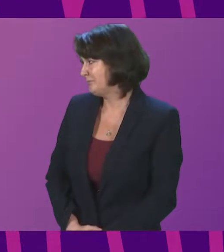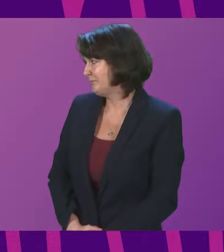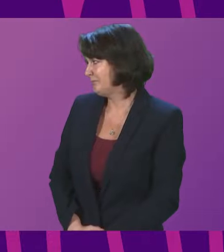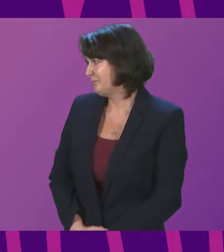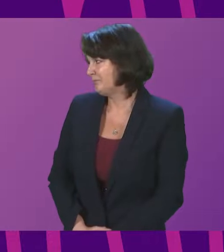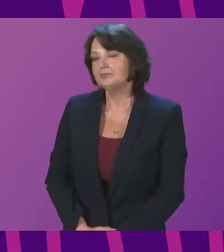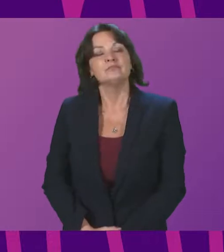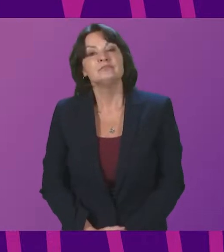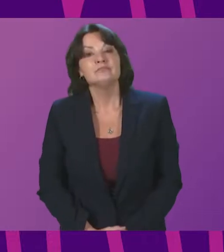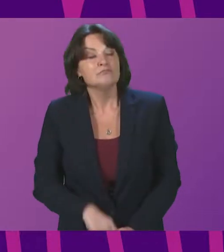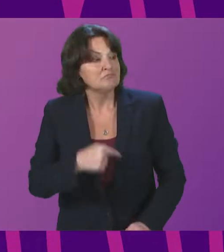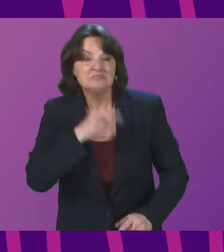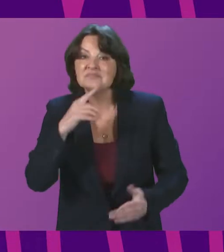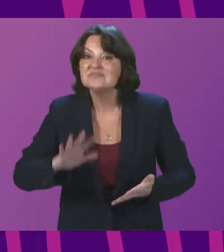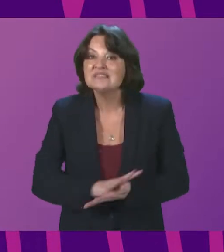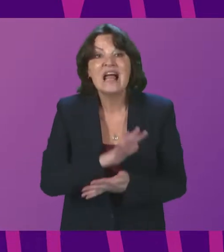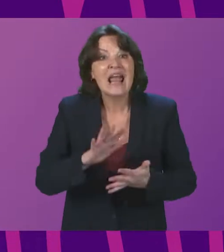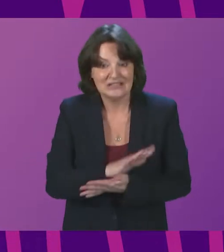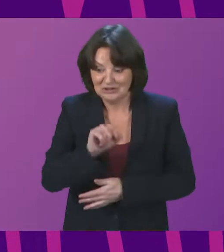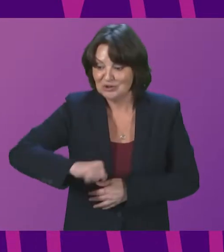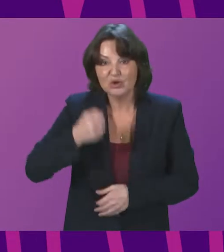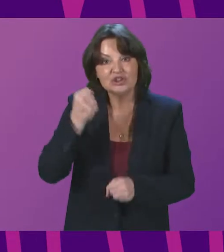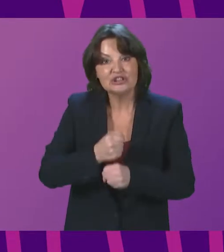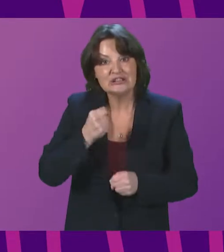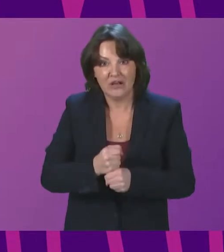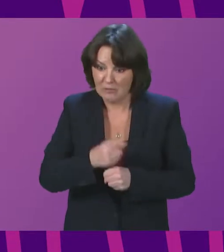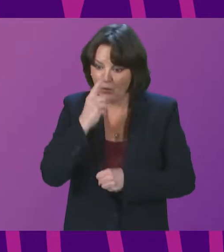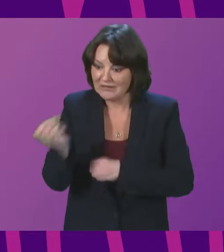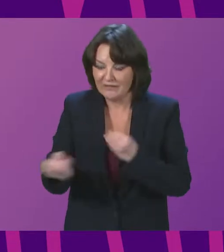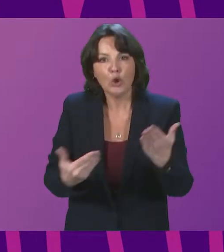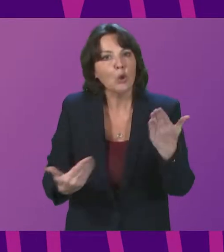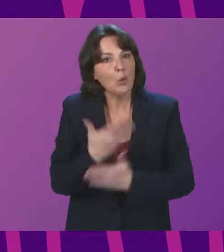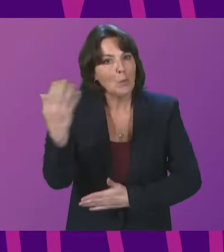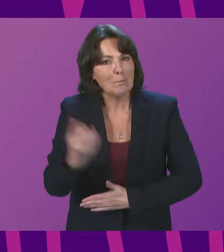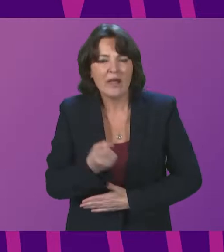I welcome that the Scottish Government is planning to deliver the new benefit in a caring